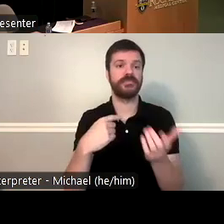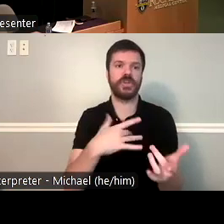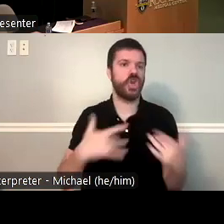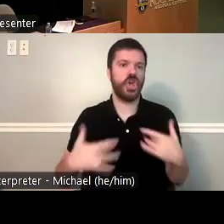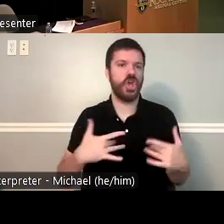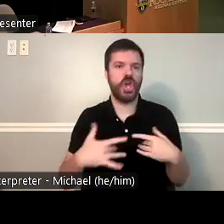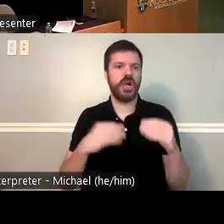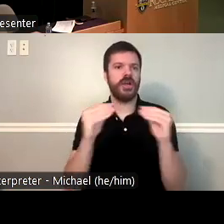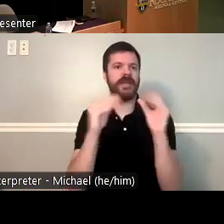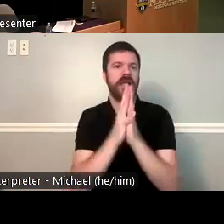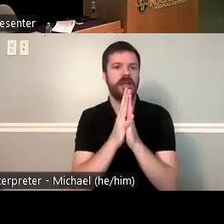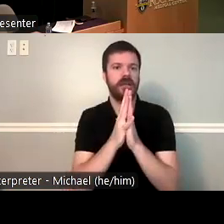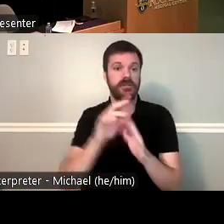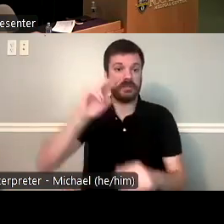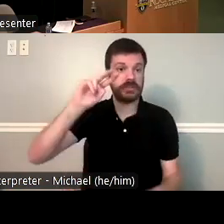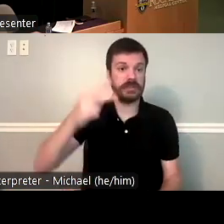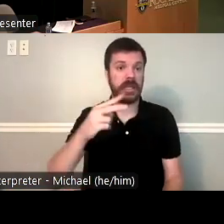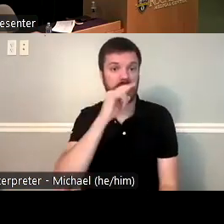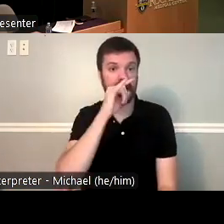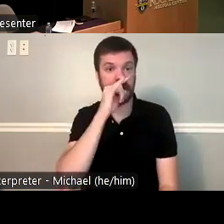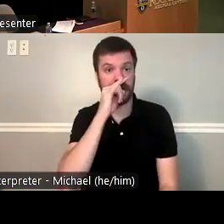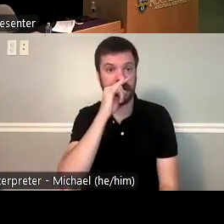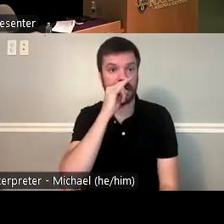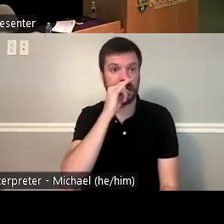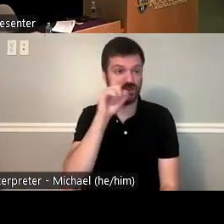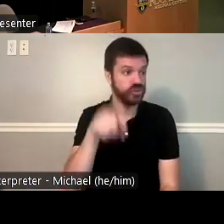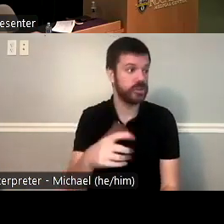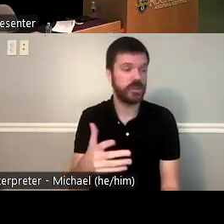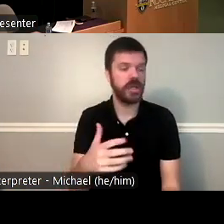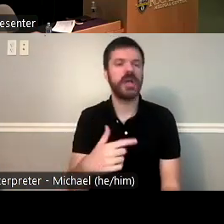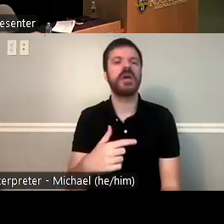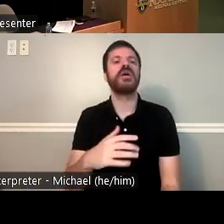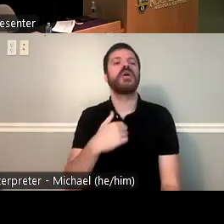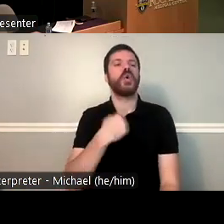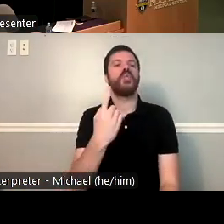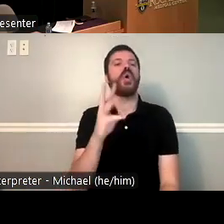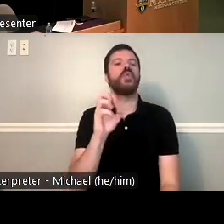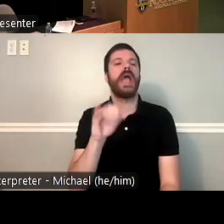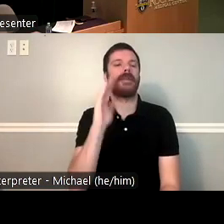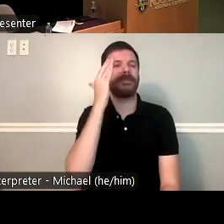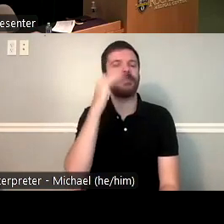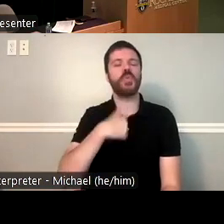to have a second child and uh we were observing through a oneway mirror and um there was a John